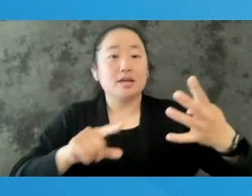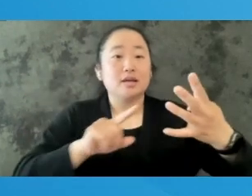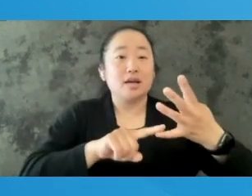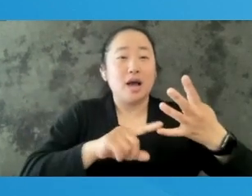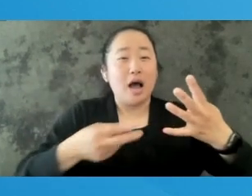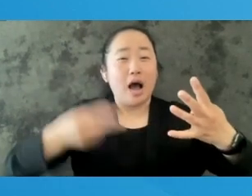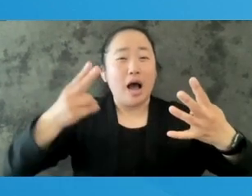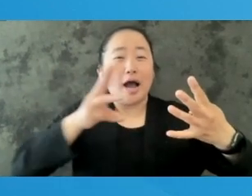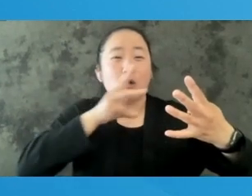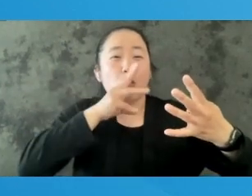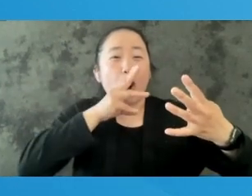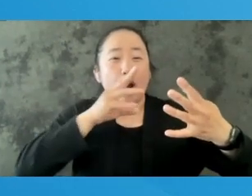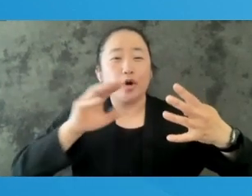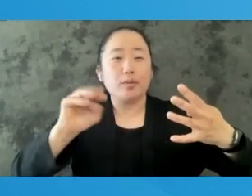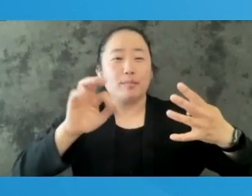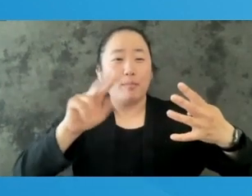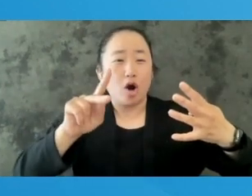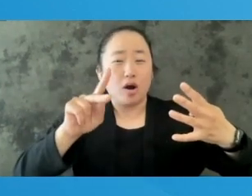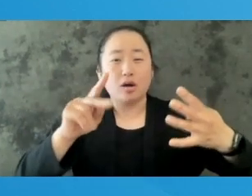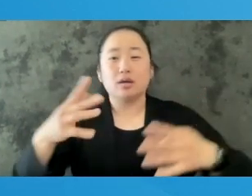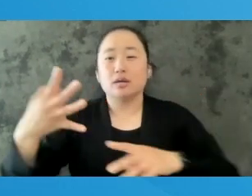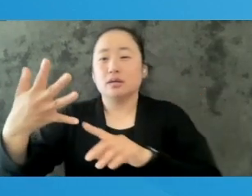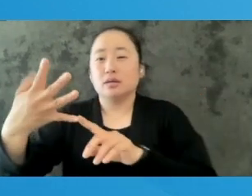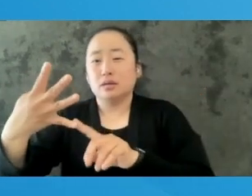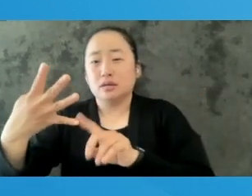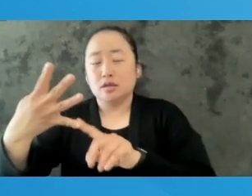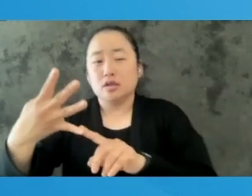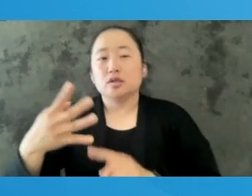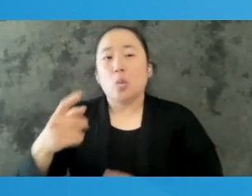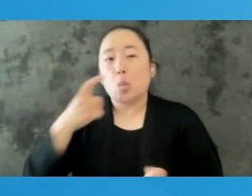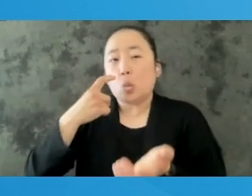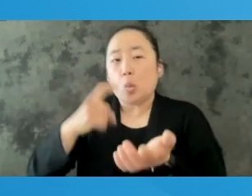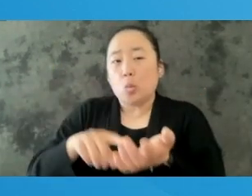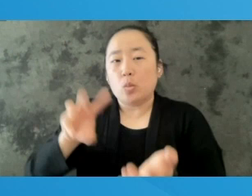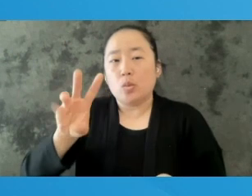And lastly is Witness Tree.